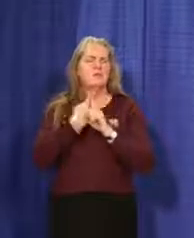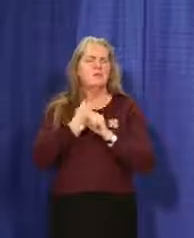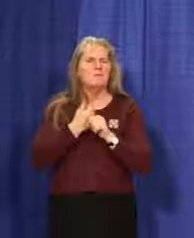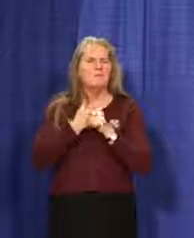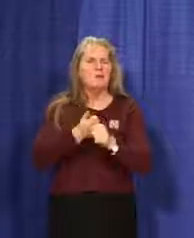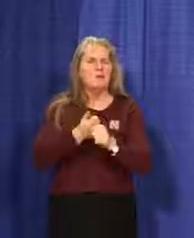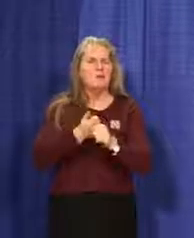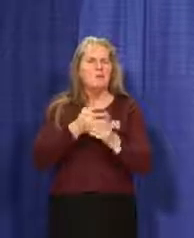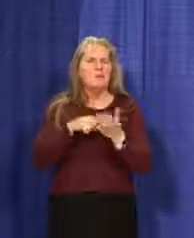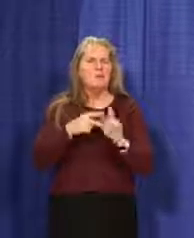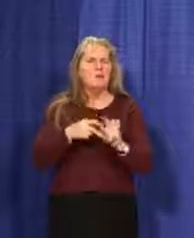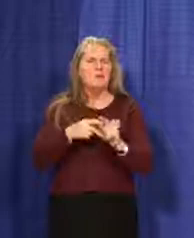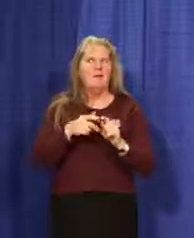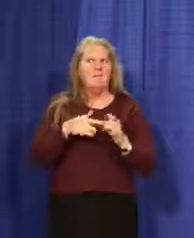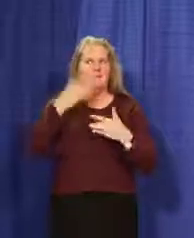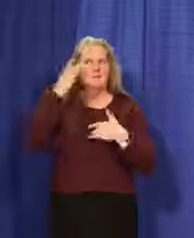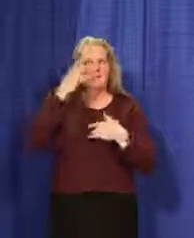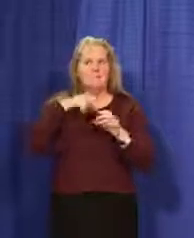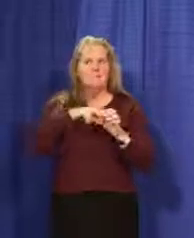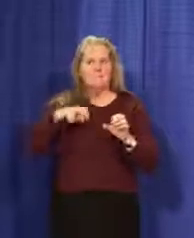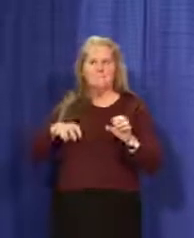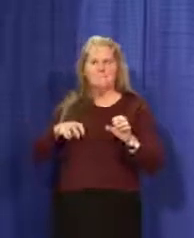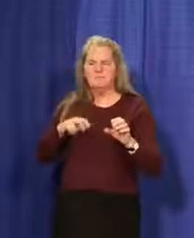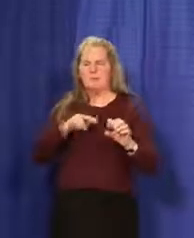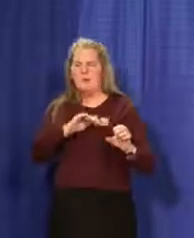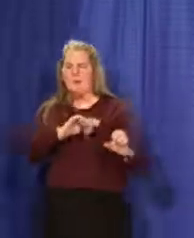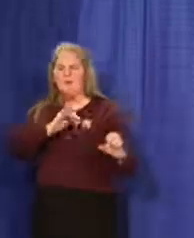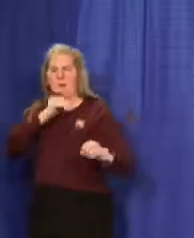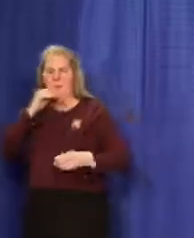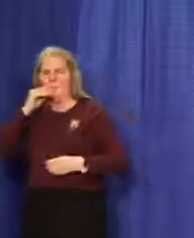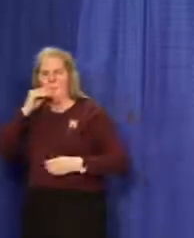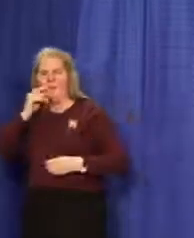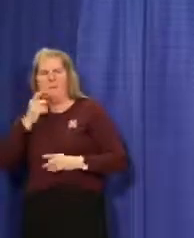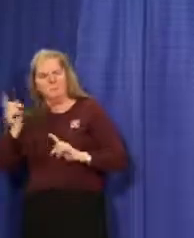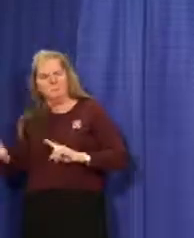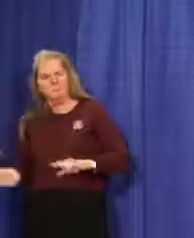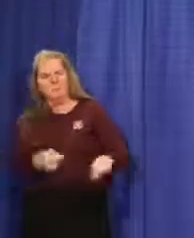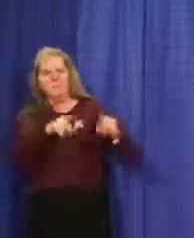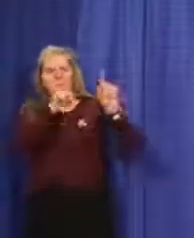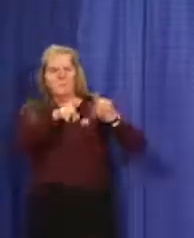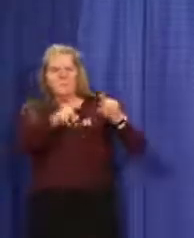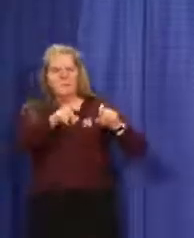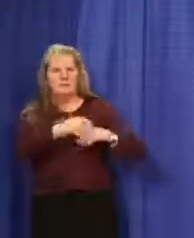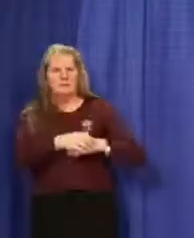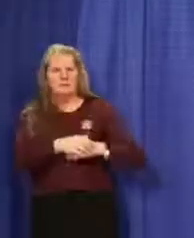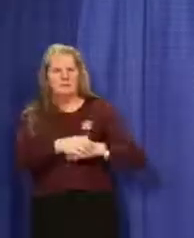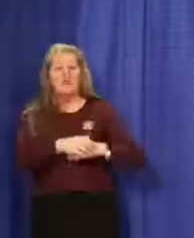required which is to withdraw, to go home, and to get tested.